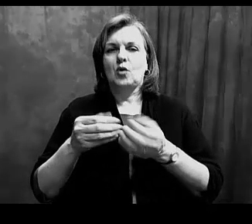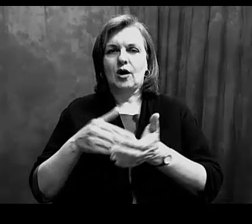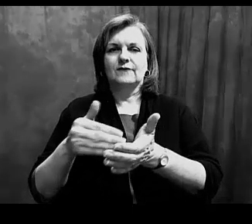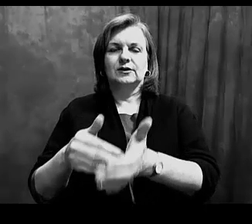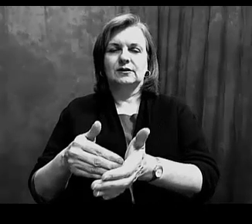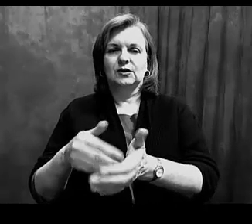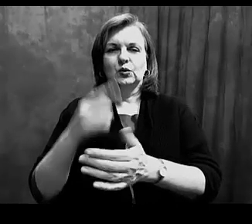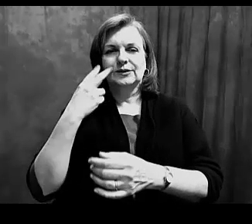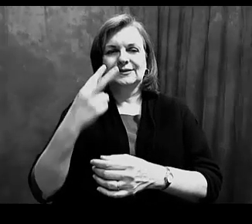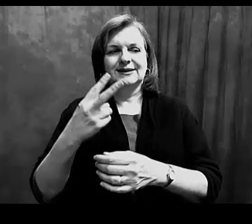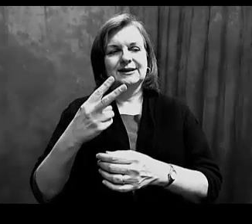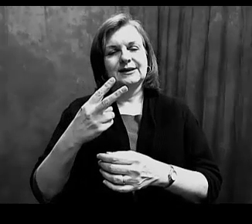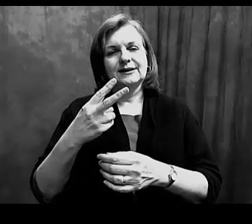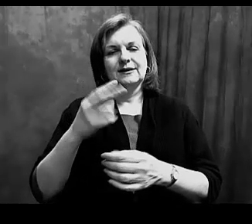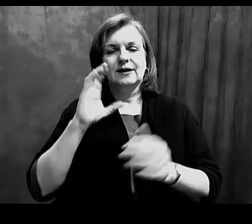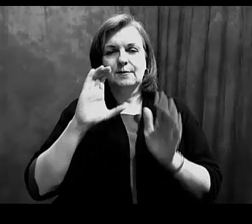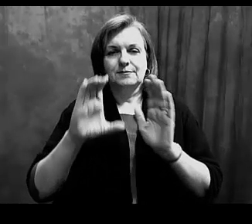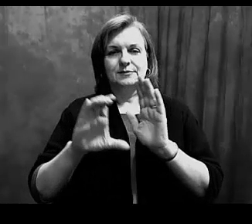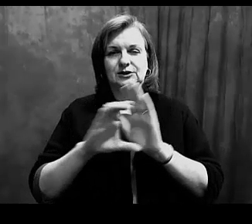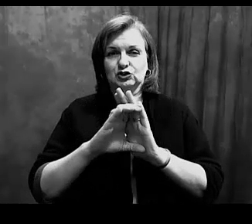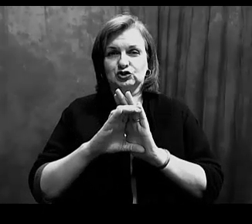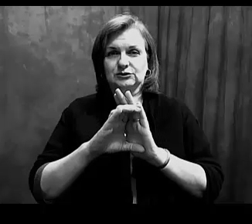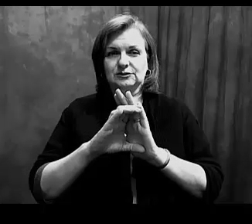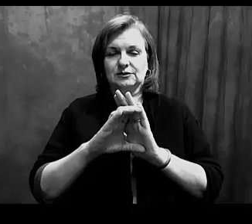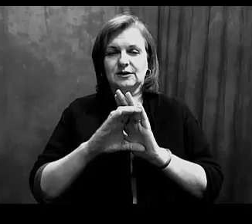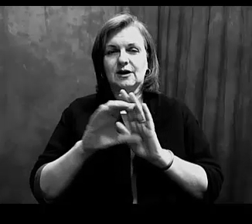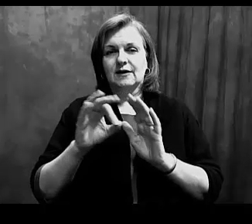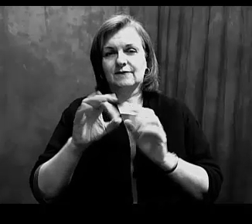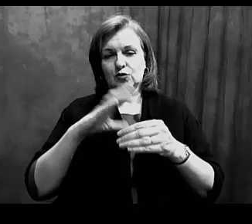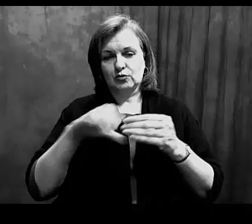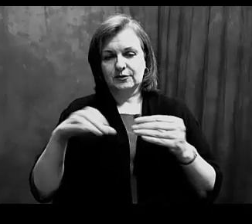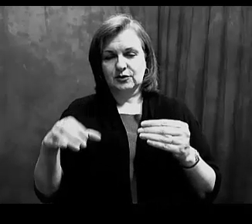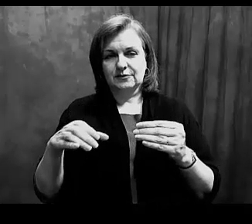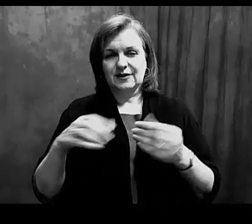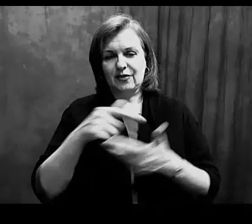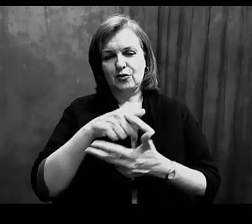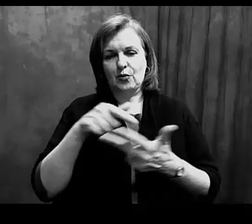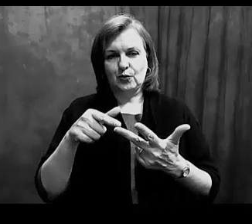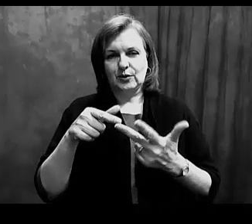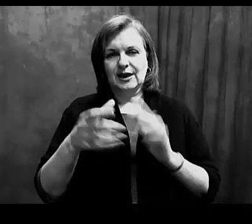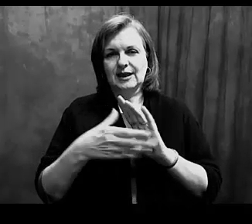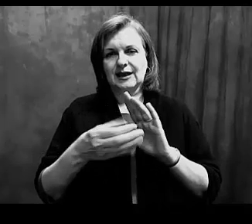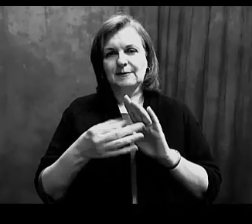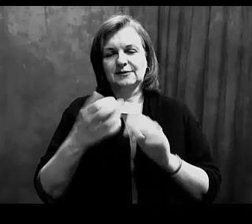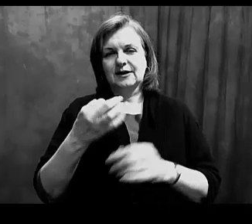of trisomy 21 -- you can see there very clearly three copies of that chromosome